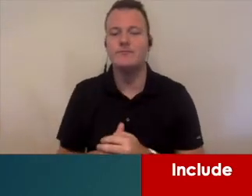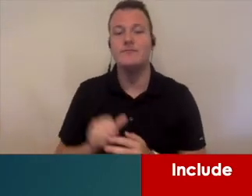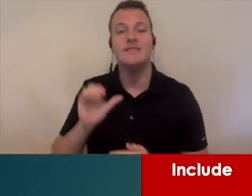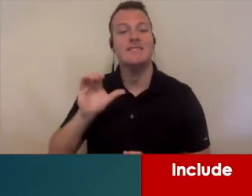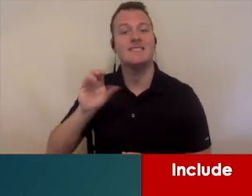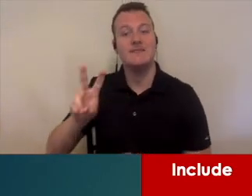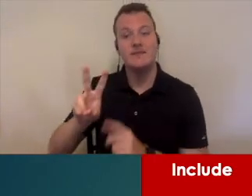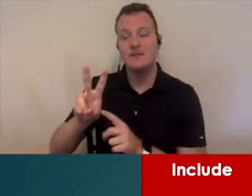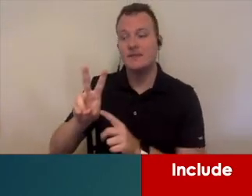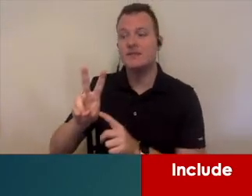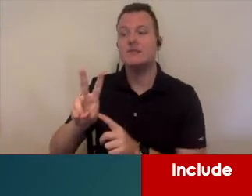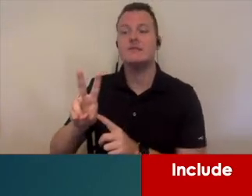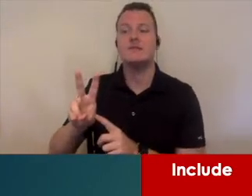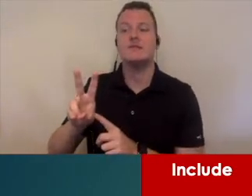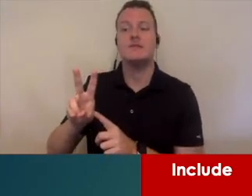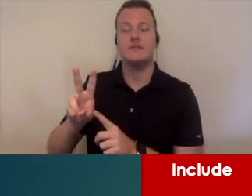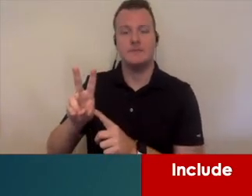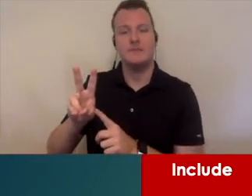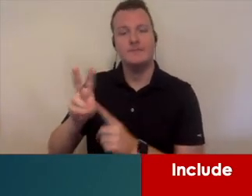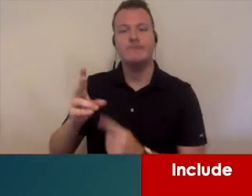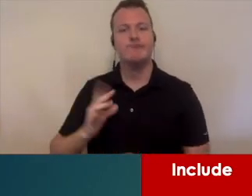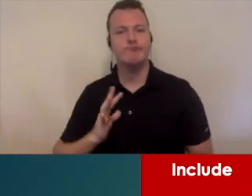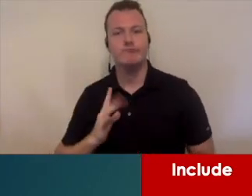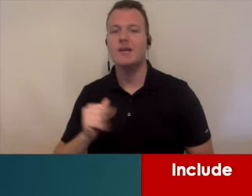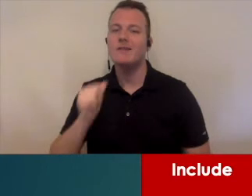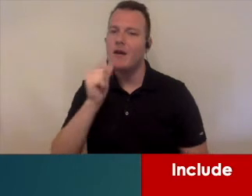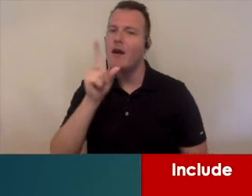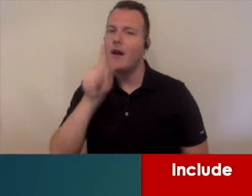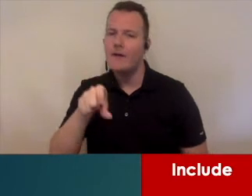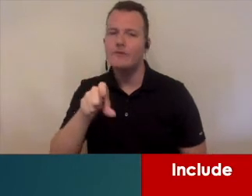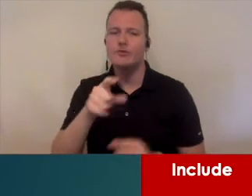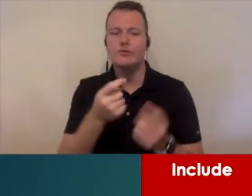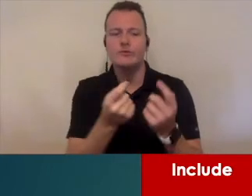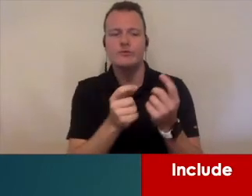you don't necessarily have to tailor them to each position because it is